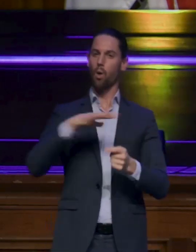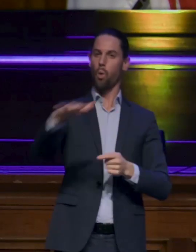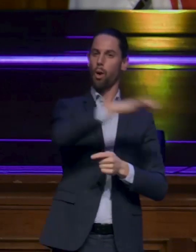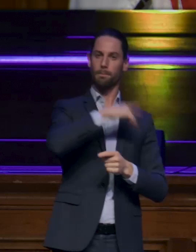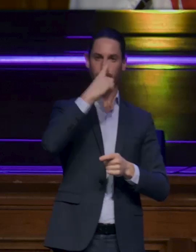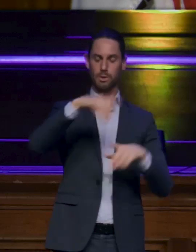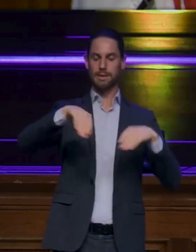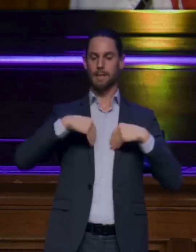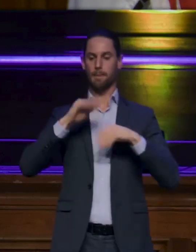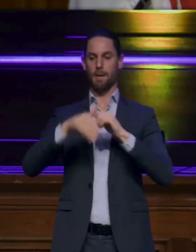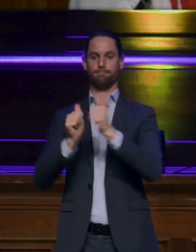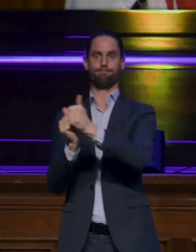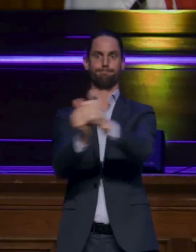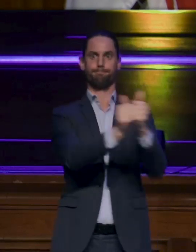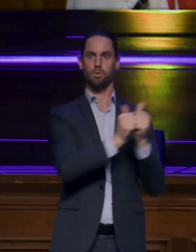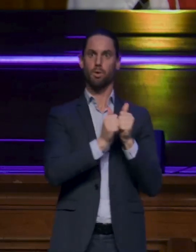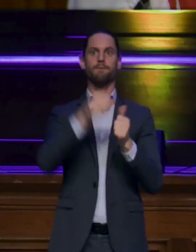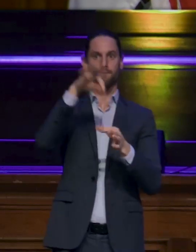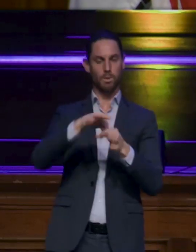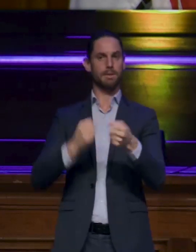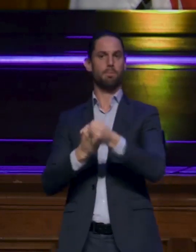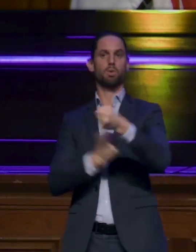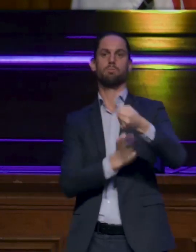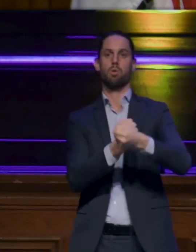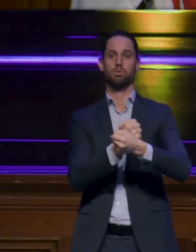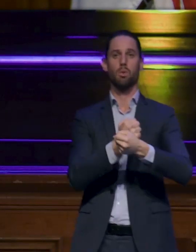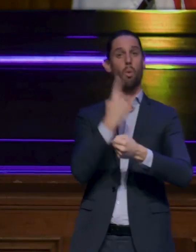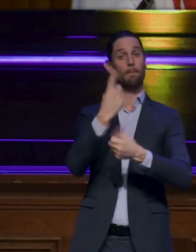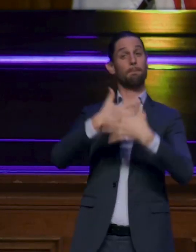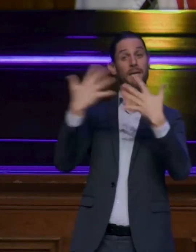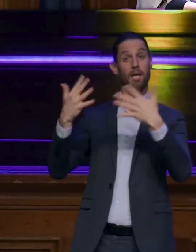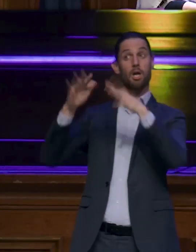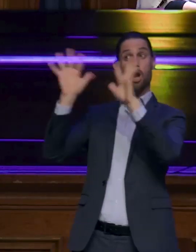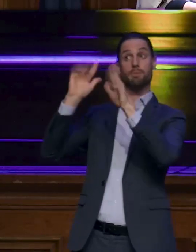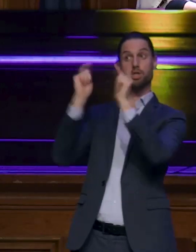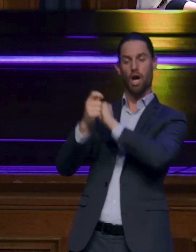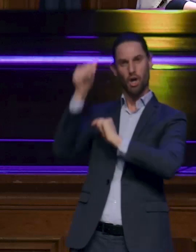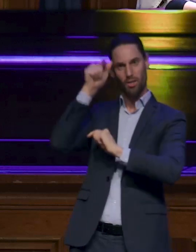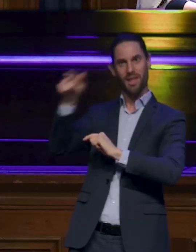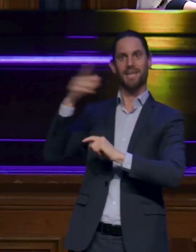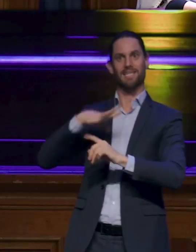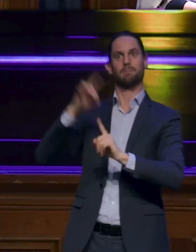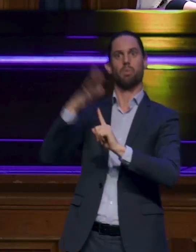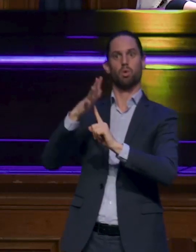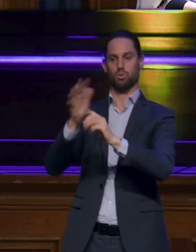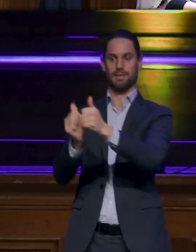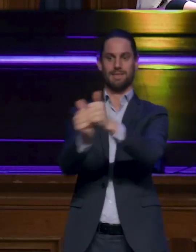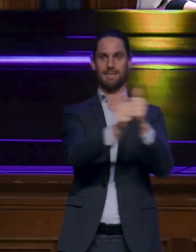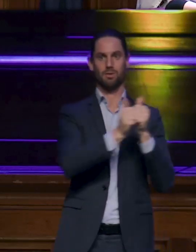change those are the two areas where I'd love to ensure what we do last and I wanted to ask you about climate change because you've said in the past we're